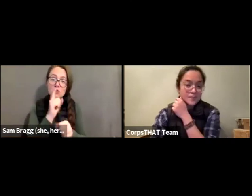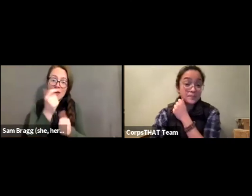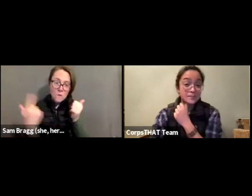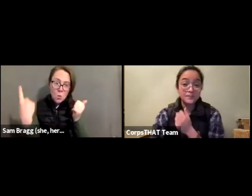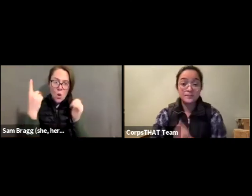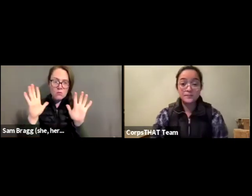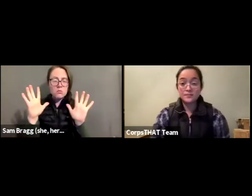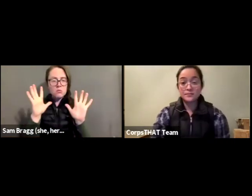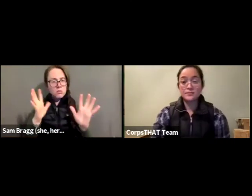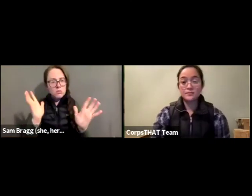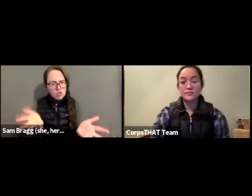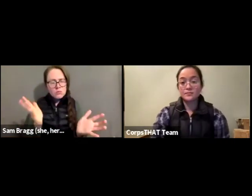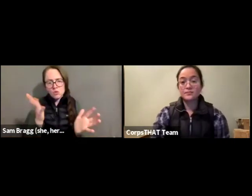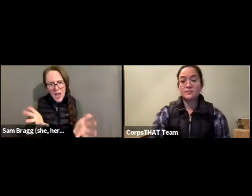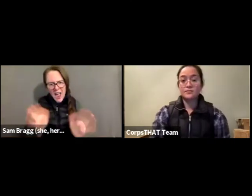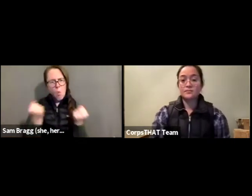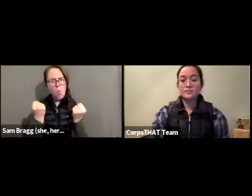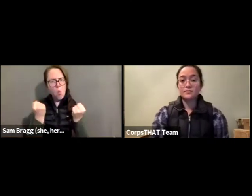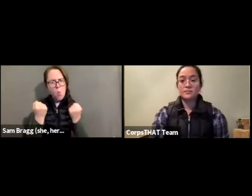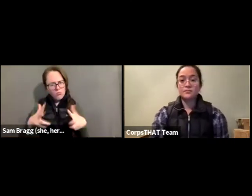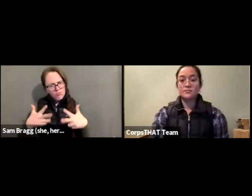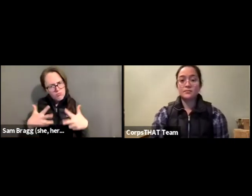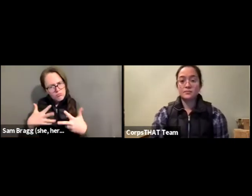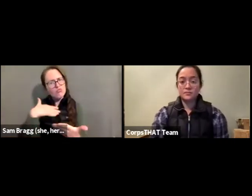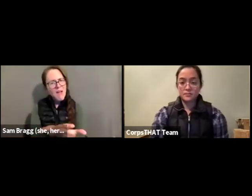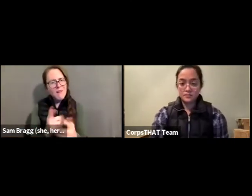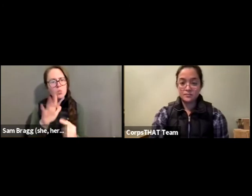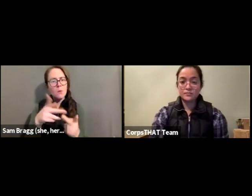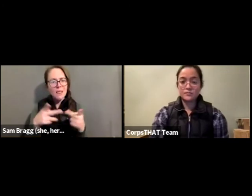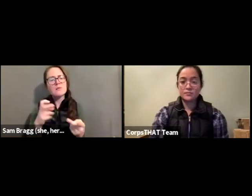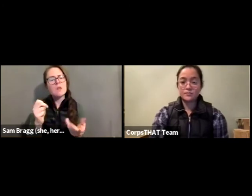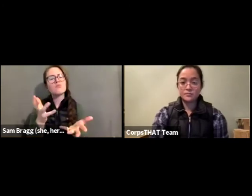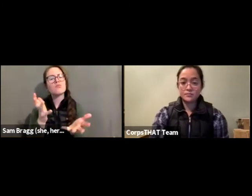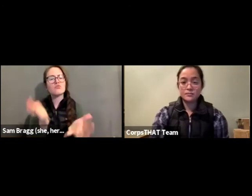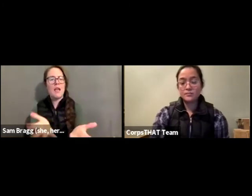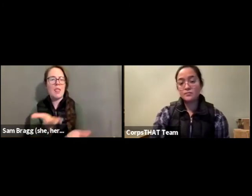a lot of communication and that's their system typically they hold on to those comments until